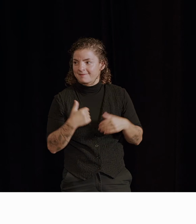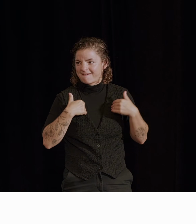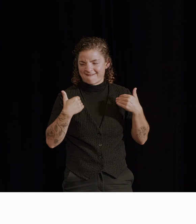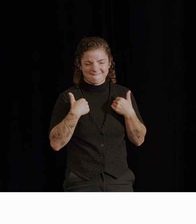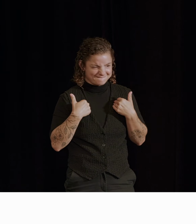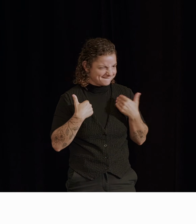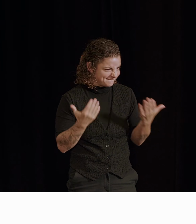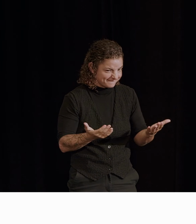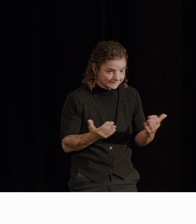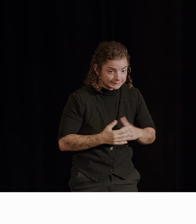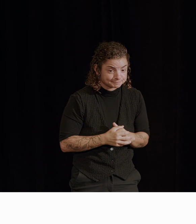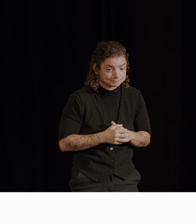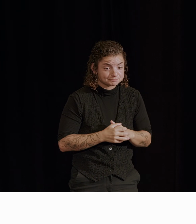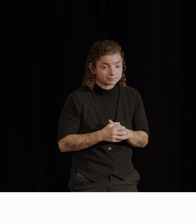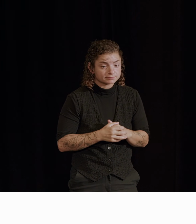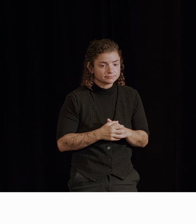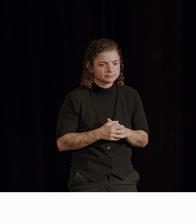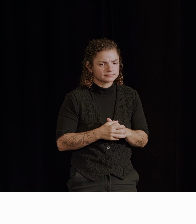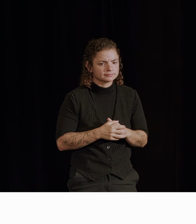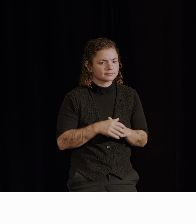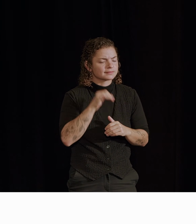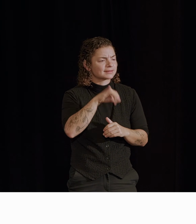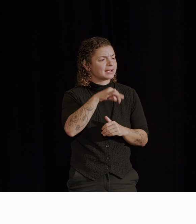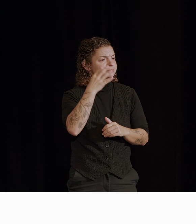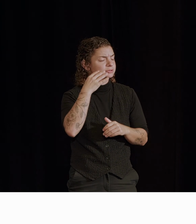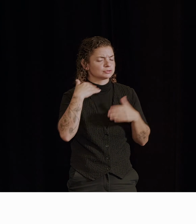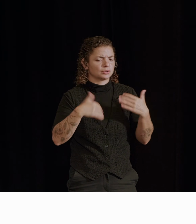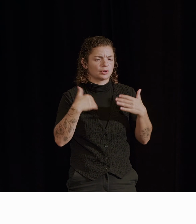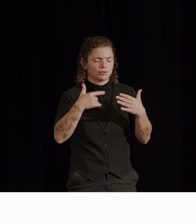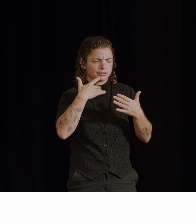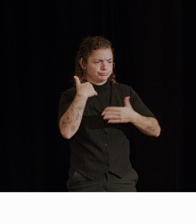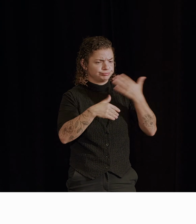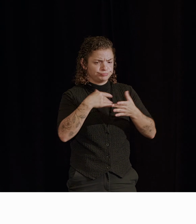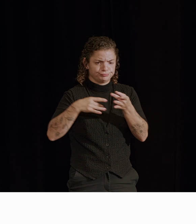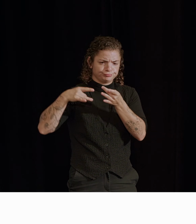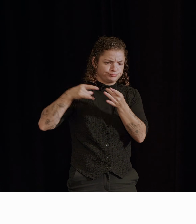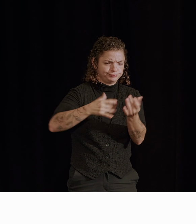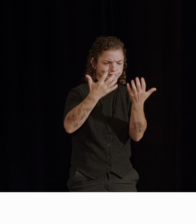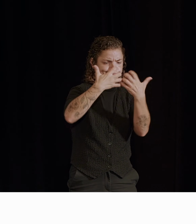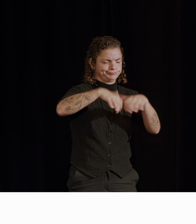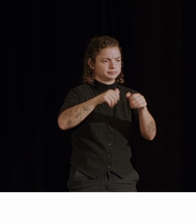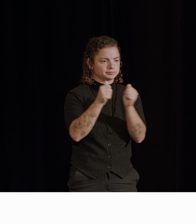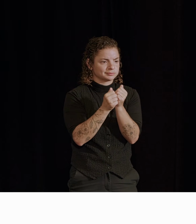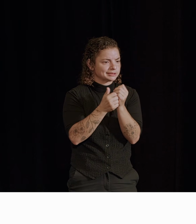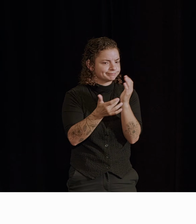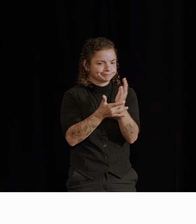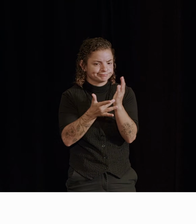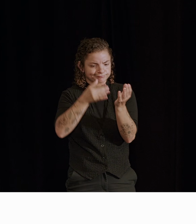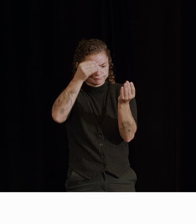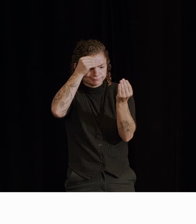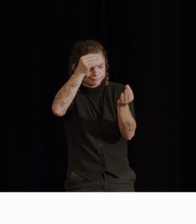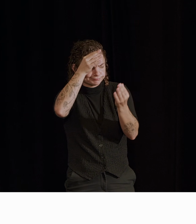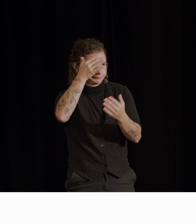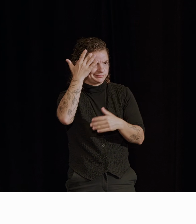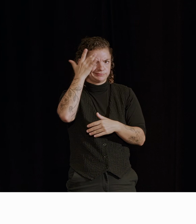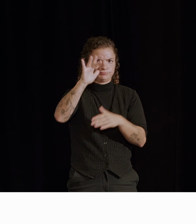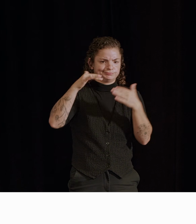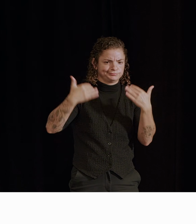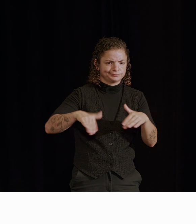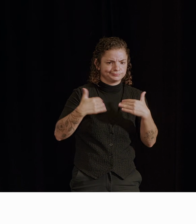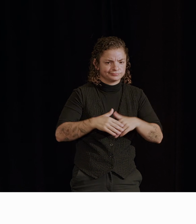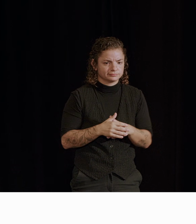with the digital and physical world. Let's start with the Ray-Ban Meta AI glasses.